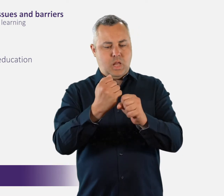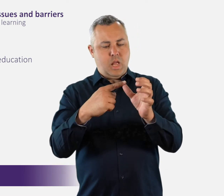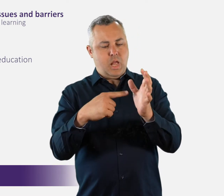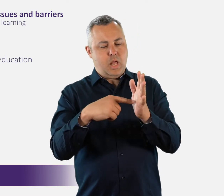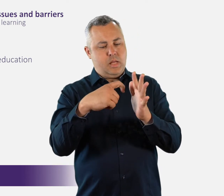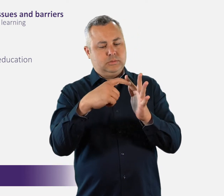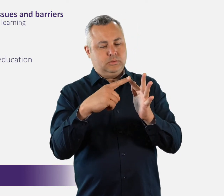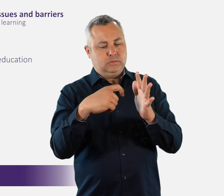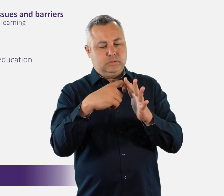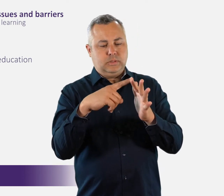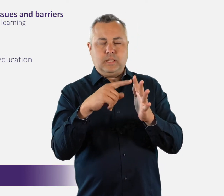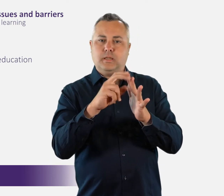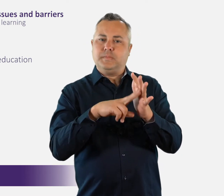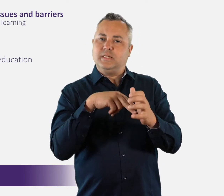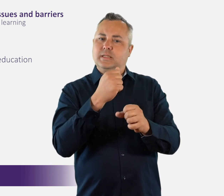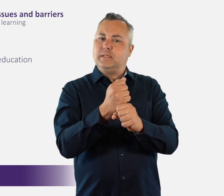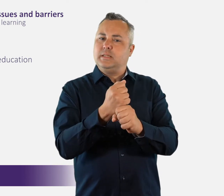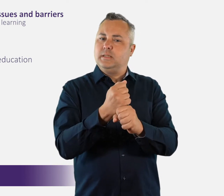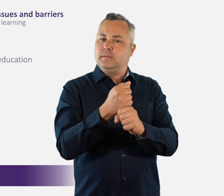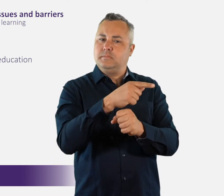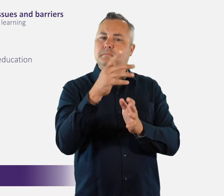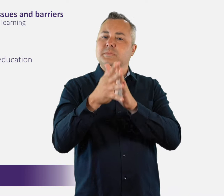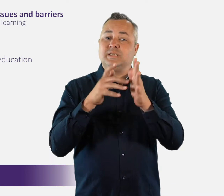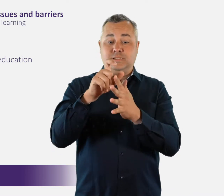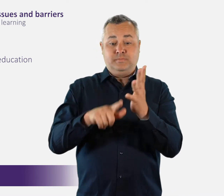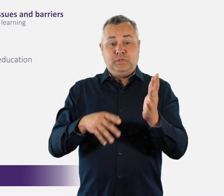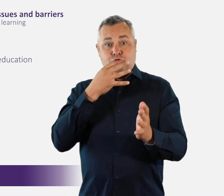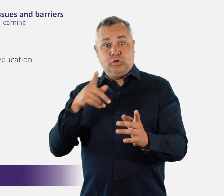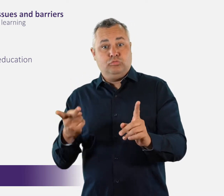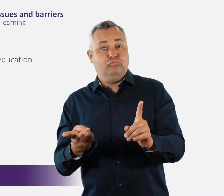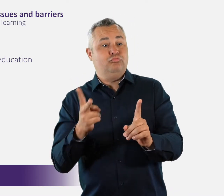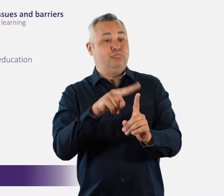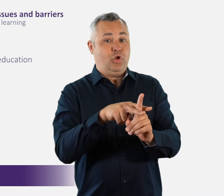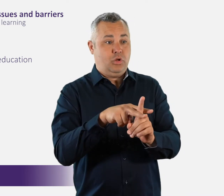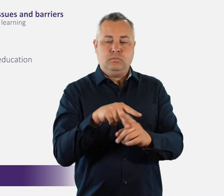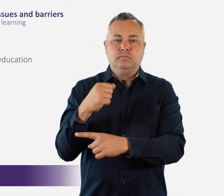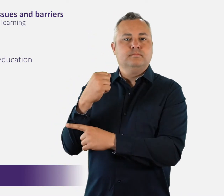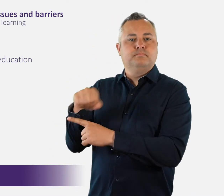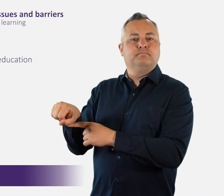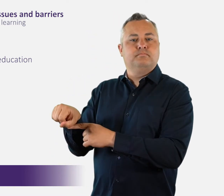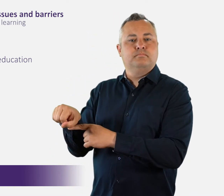Gatekeeping refers to the formal denial of access or -